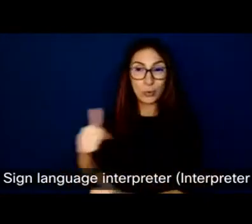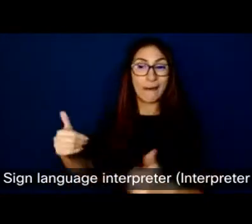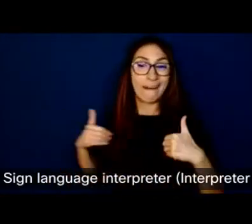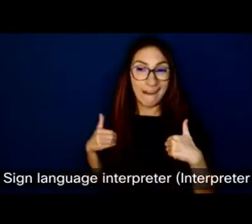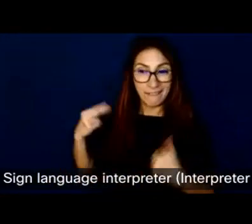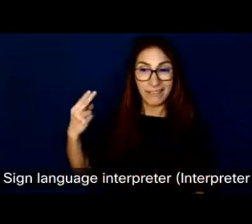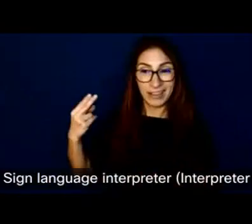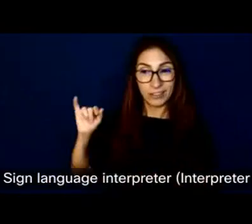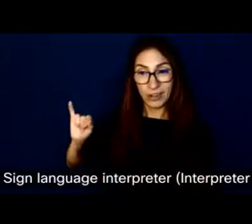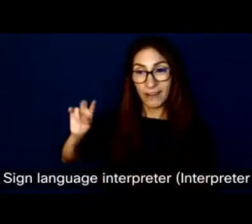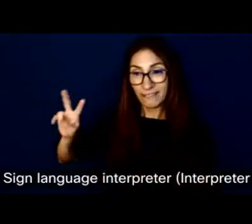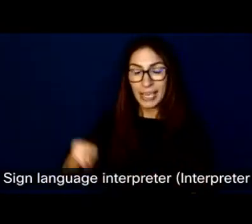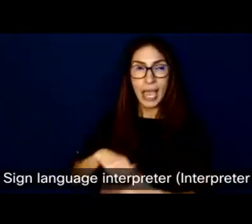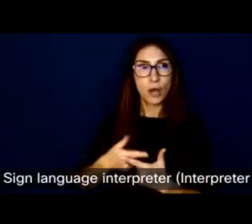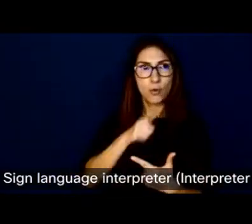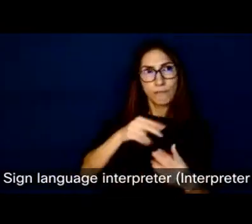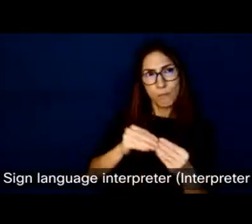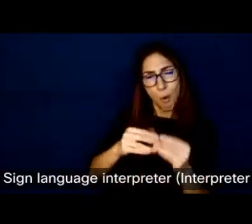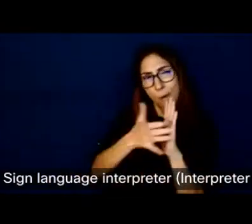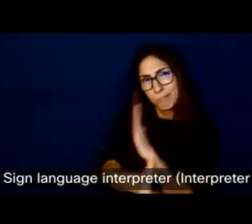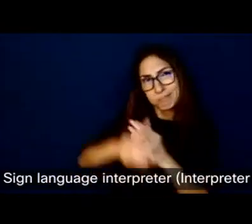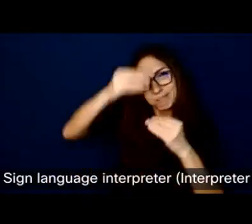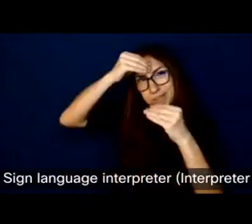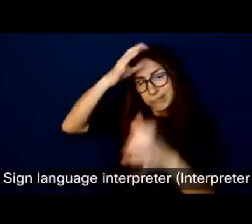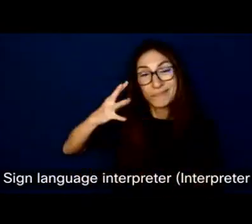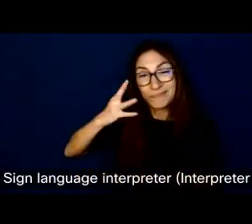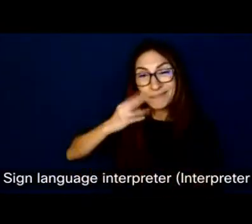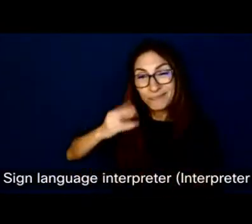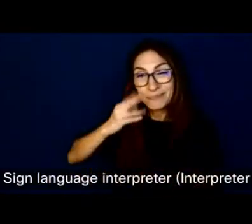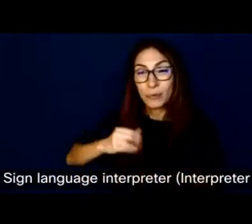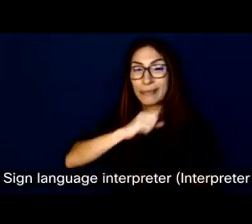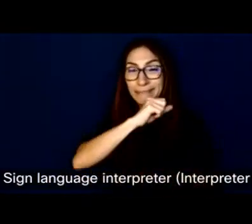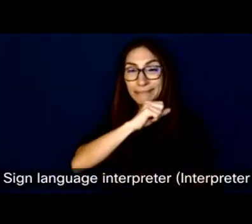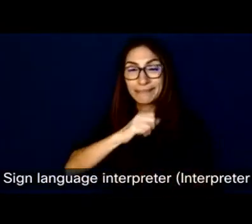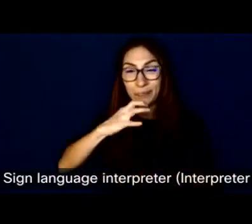needs of geriatric patients. HIV is very much a specialty which